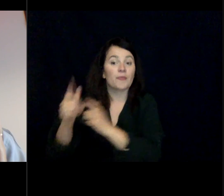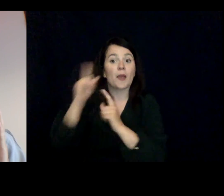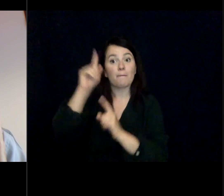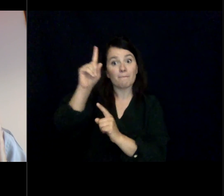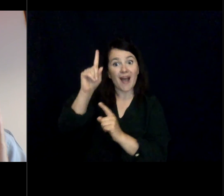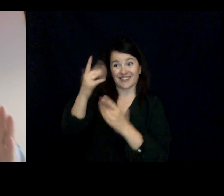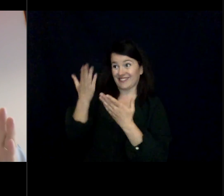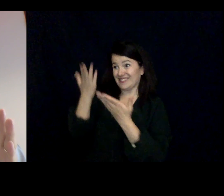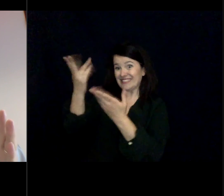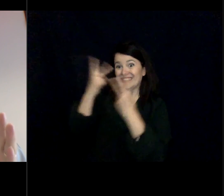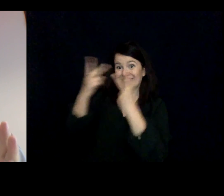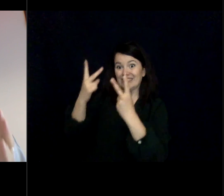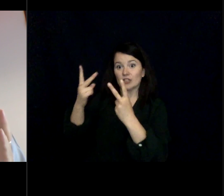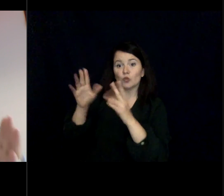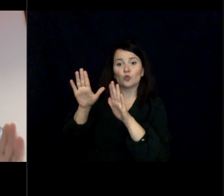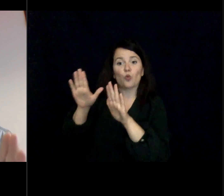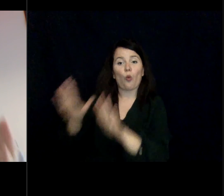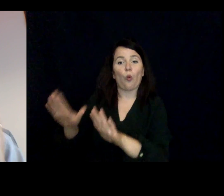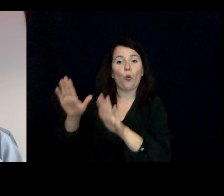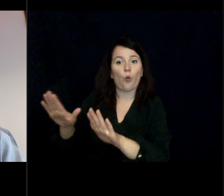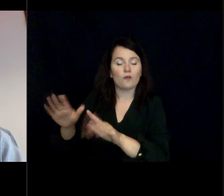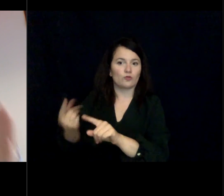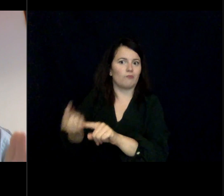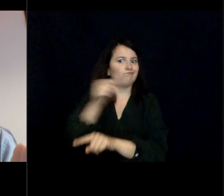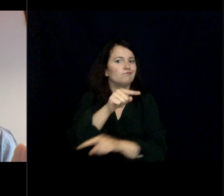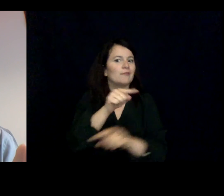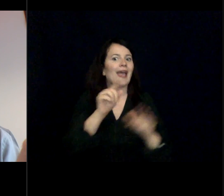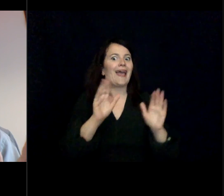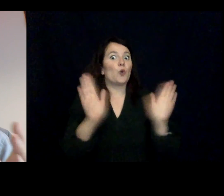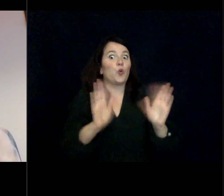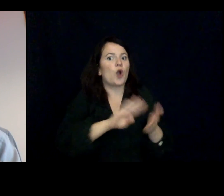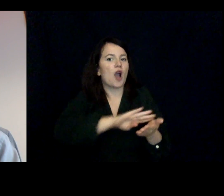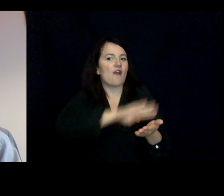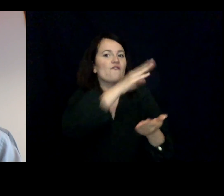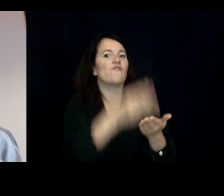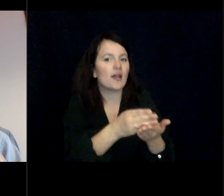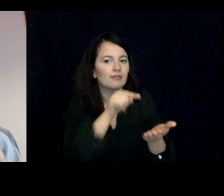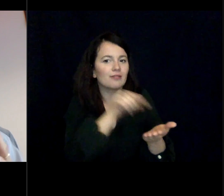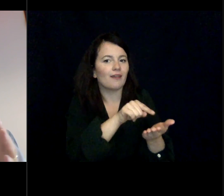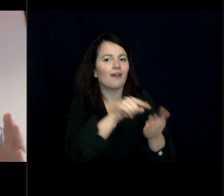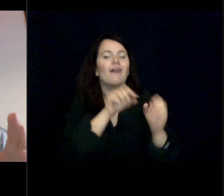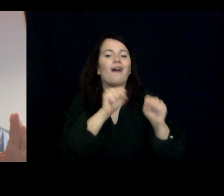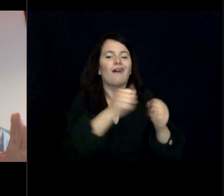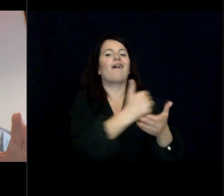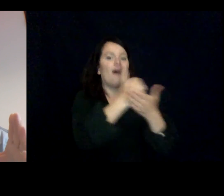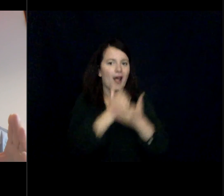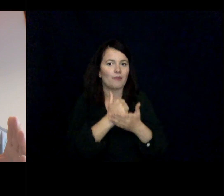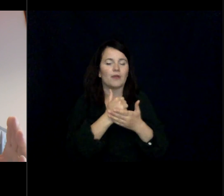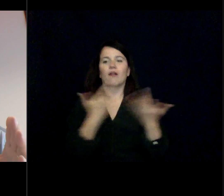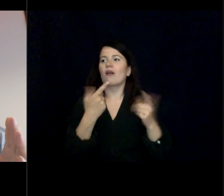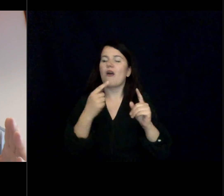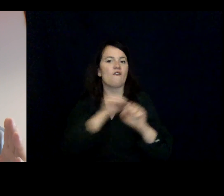Because this emergency fund should take a shortcut, bypassing different levels of decision making.